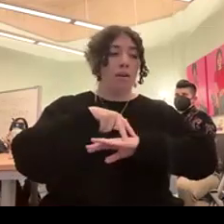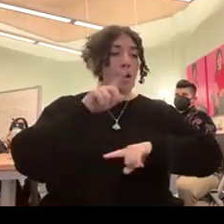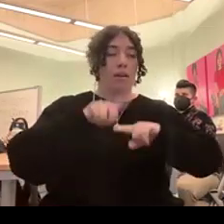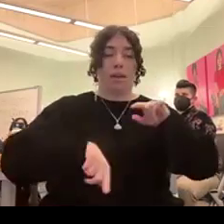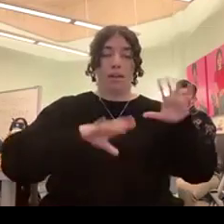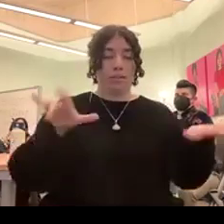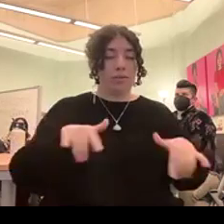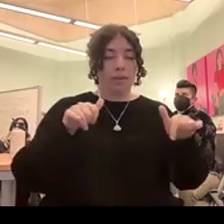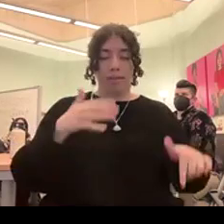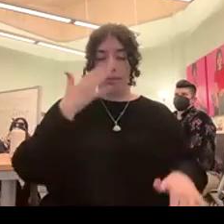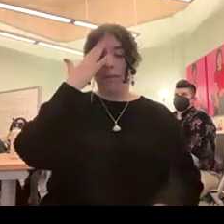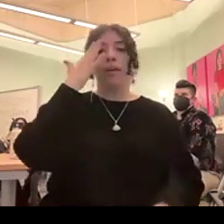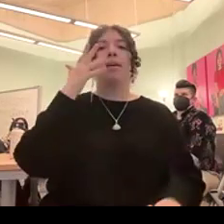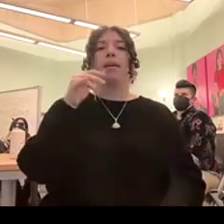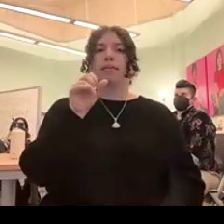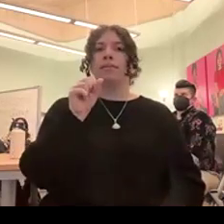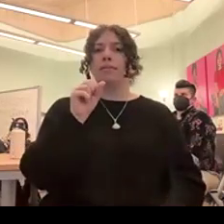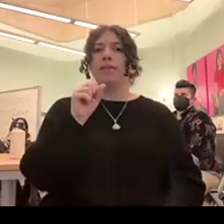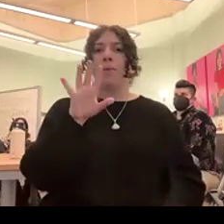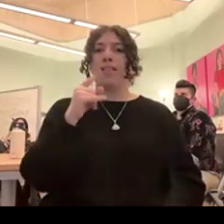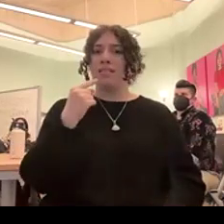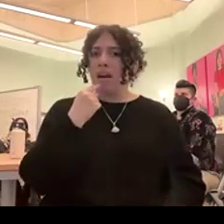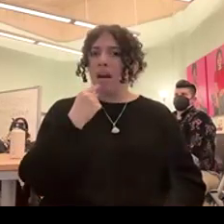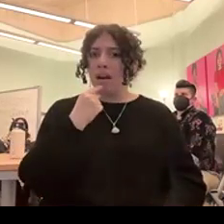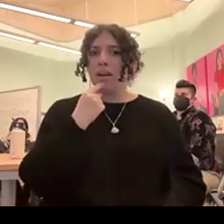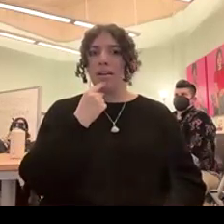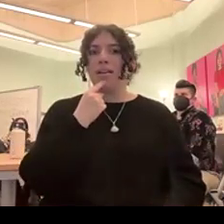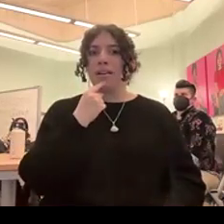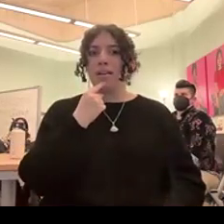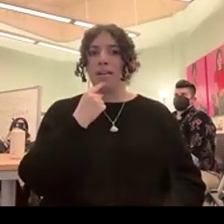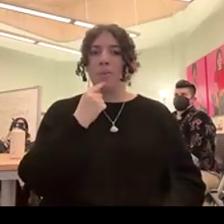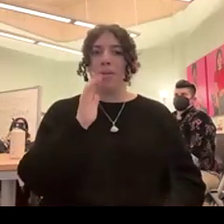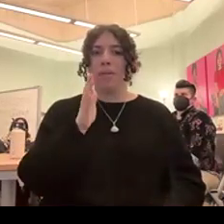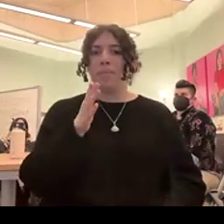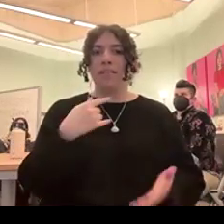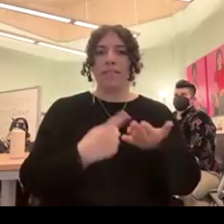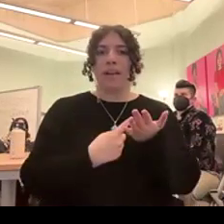I'm like getting out of bed and I'm like, "I cannot do this," then yeah, is it going to suck